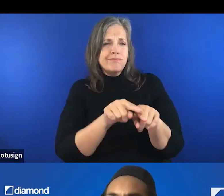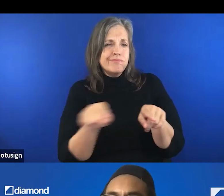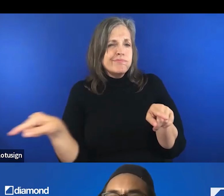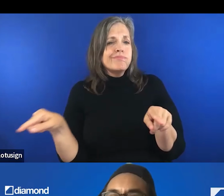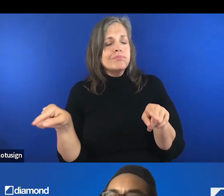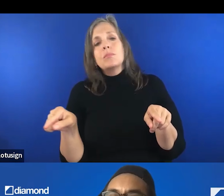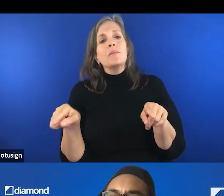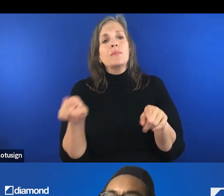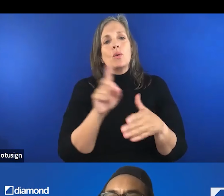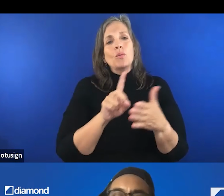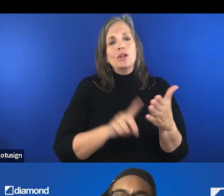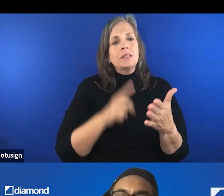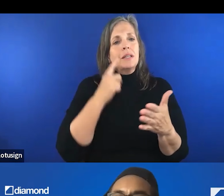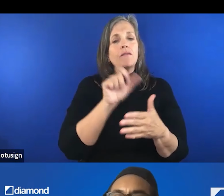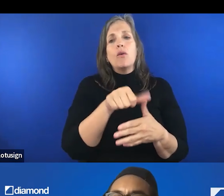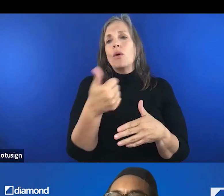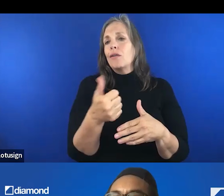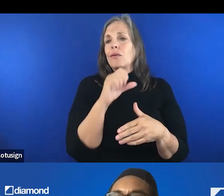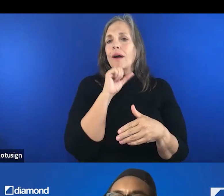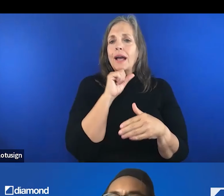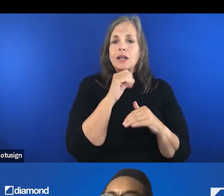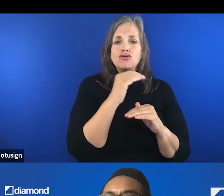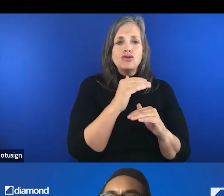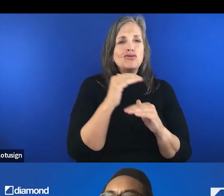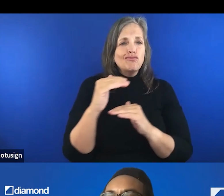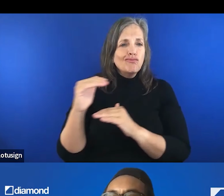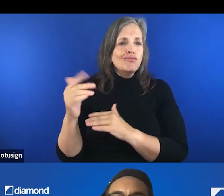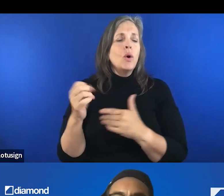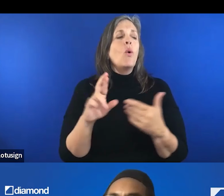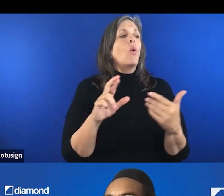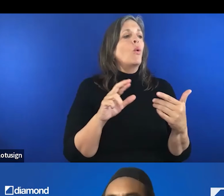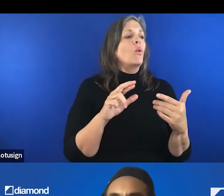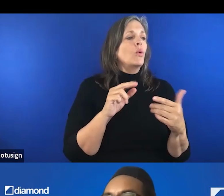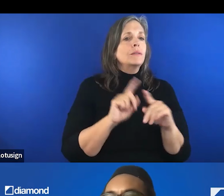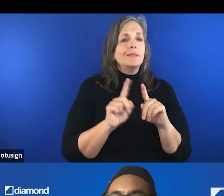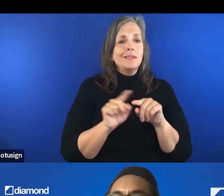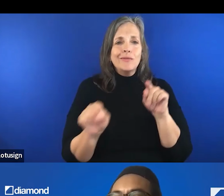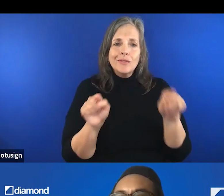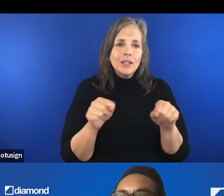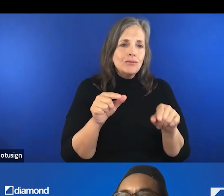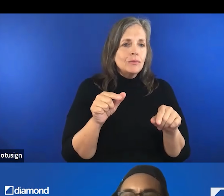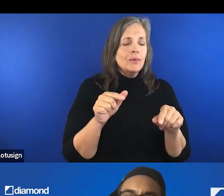designing for different age groups for example or genders or different languages and races and like